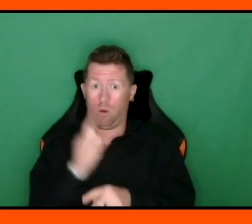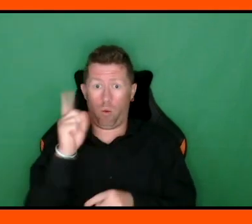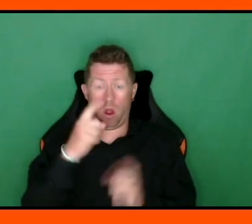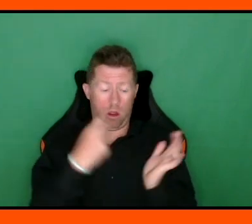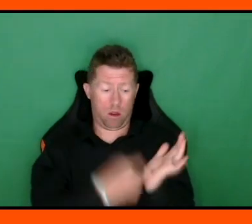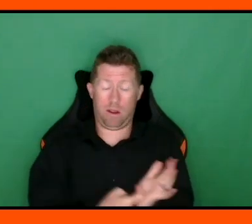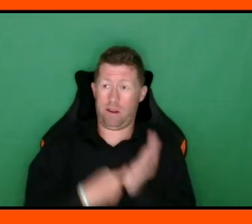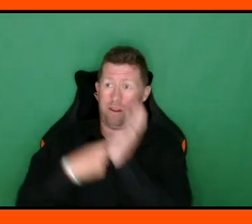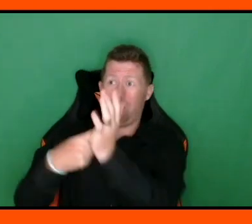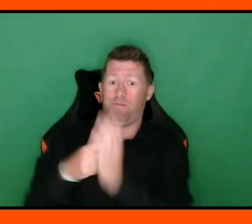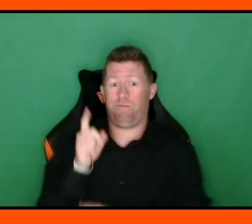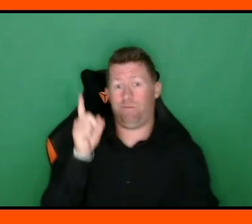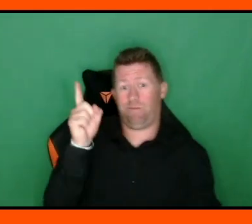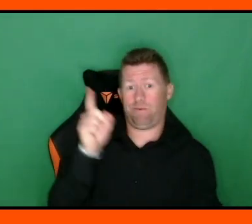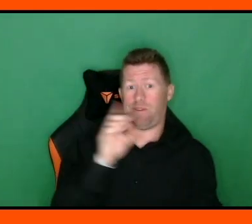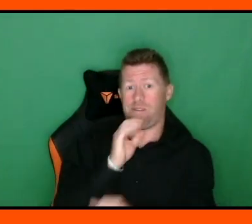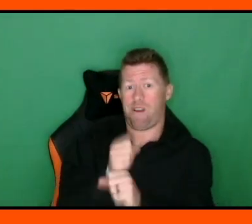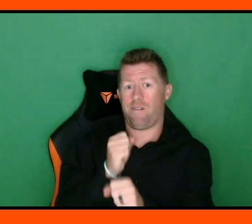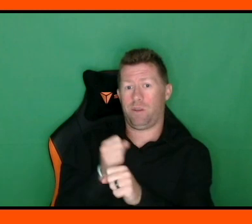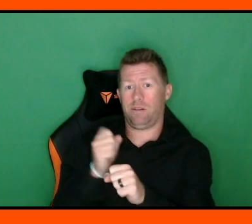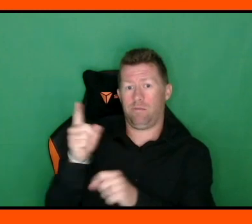so for a range of reasonsI can’t answer the question